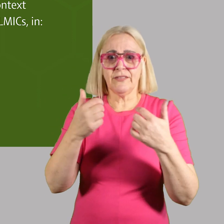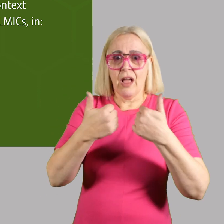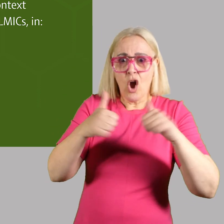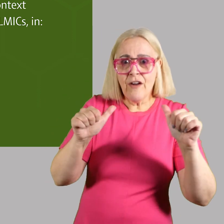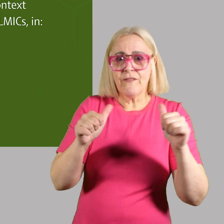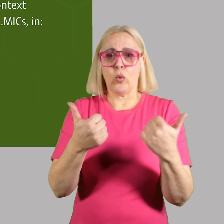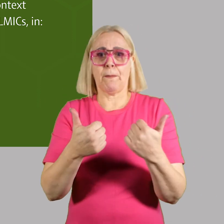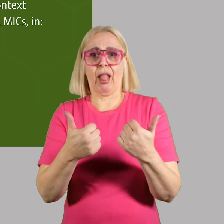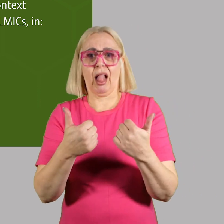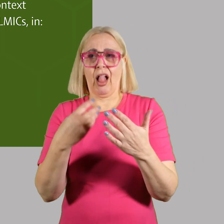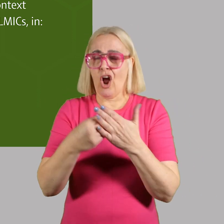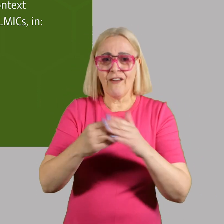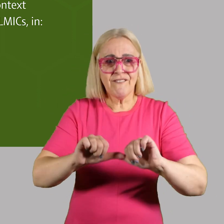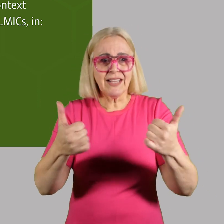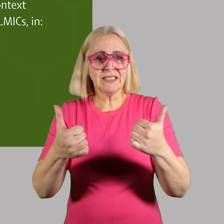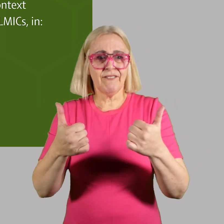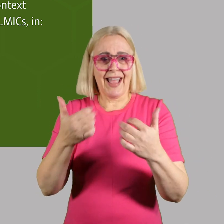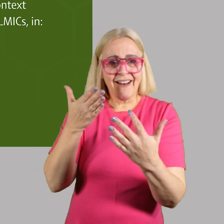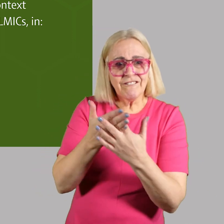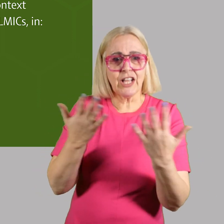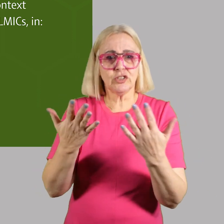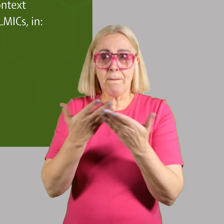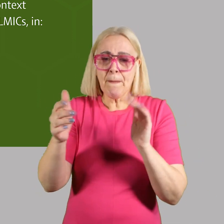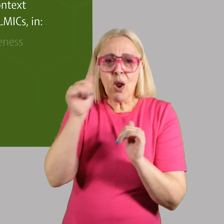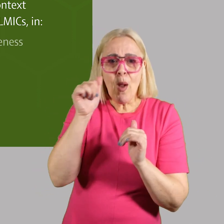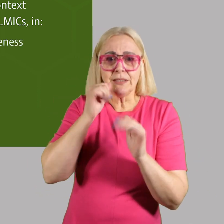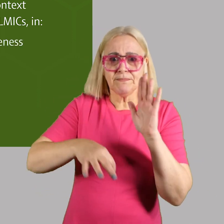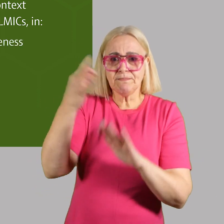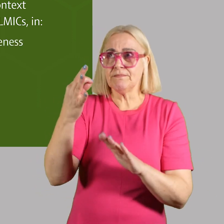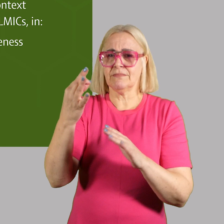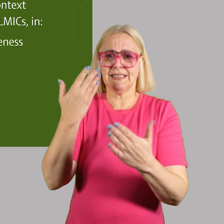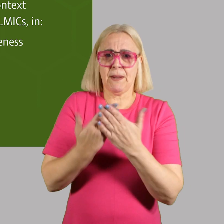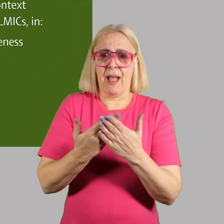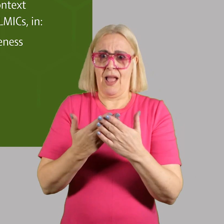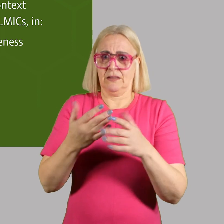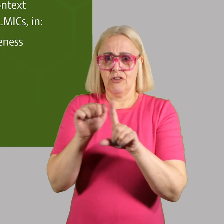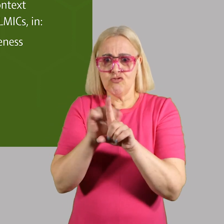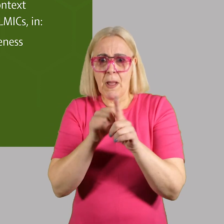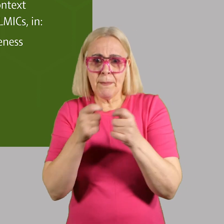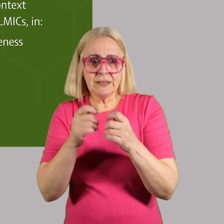affordable and cost-effective interventions; public awareness to improve demand for